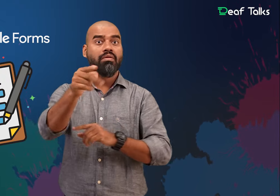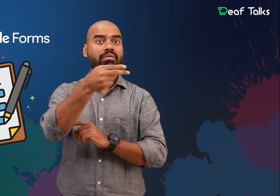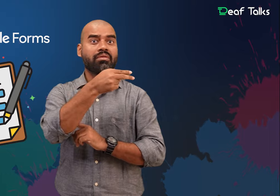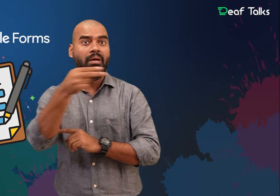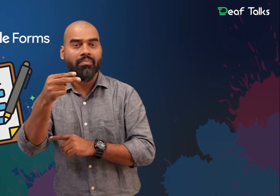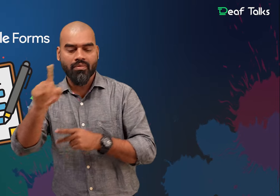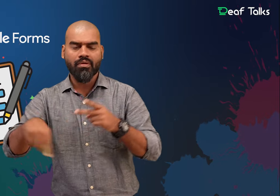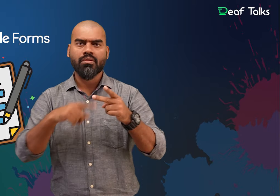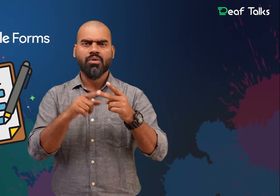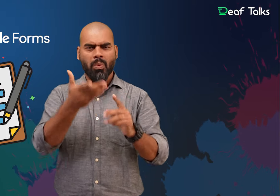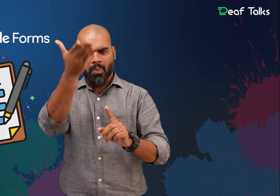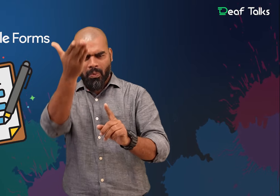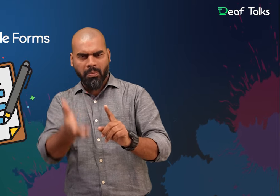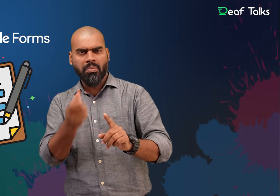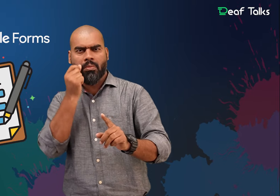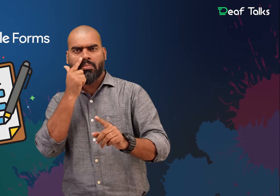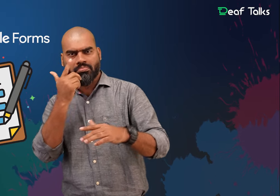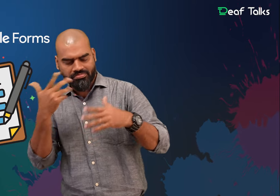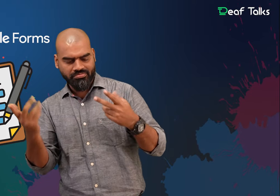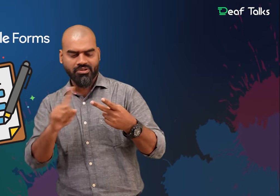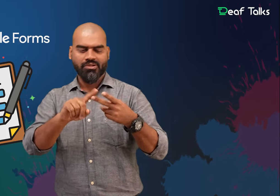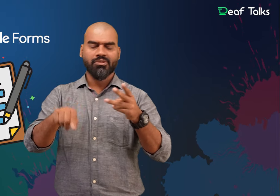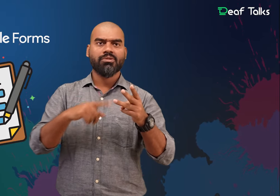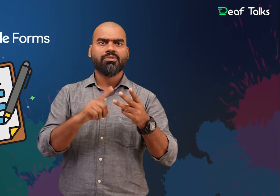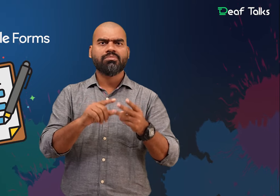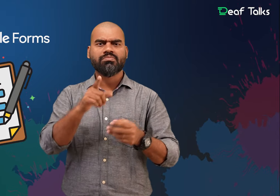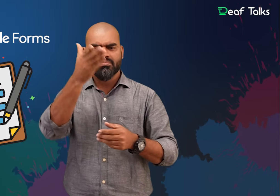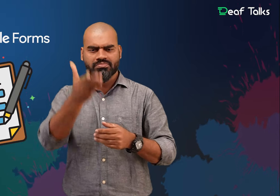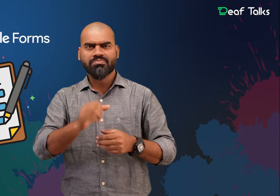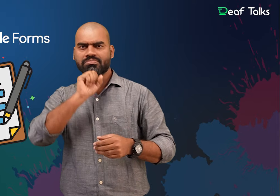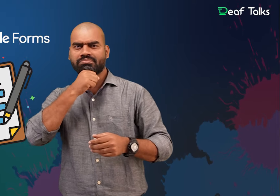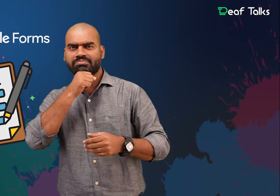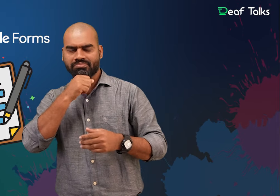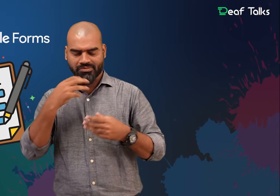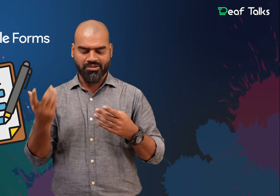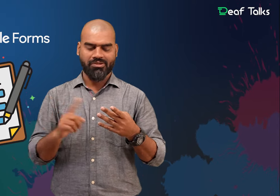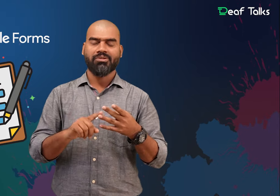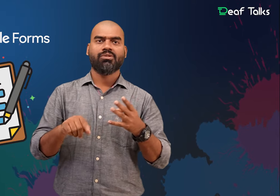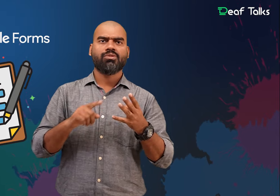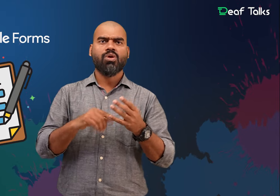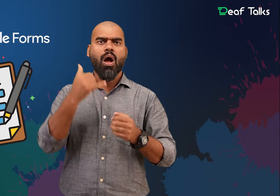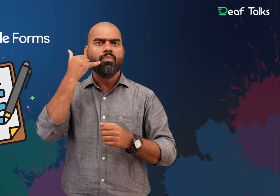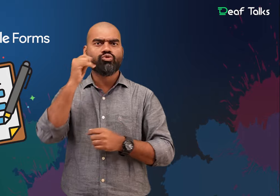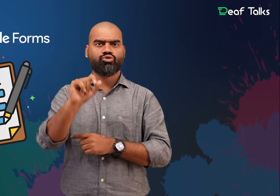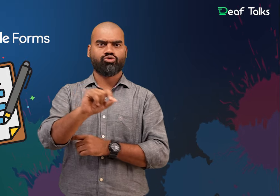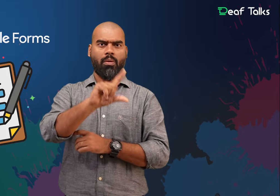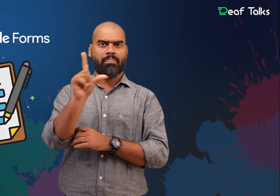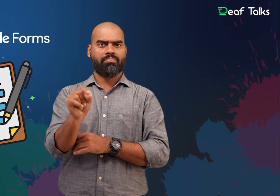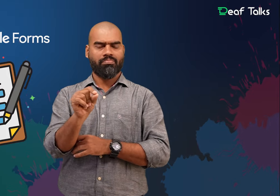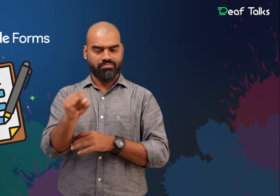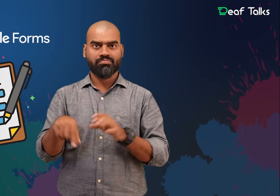Name Gender Age WhatsApp Number